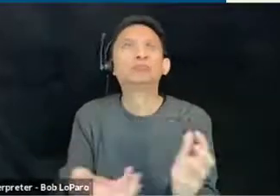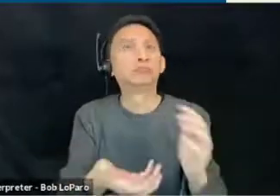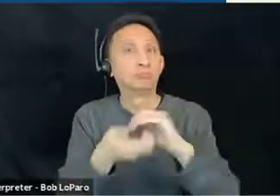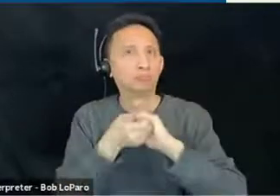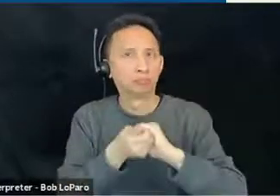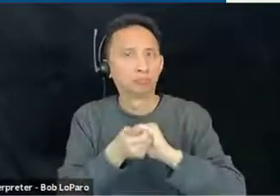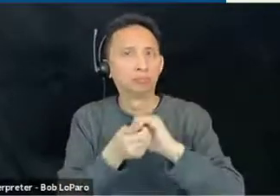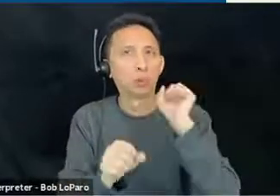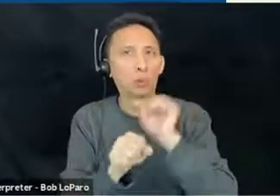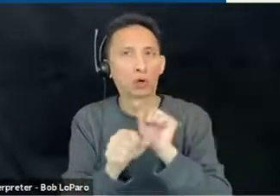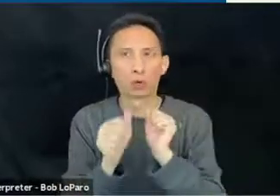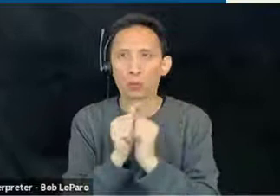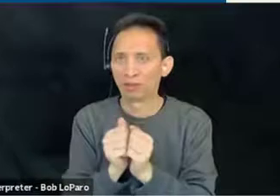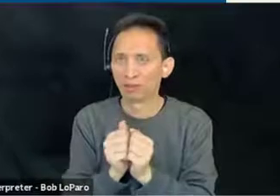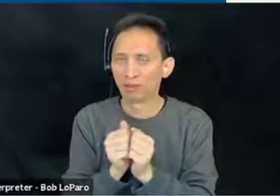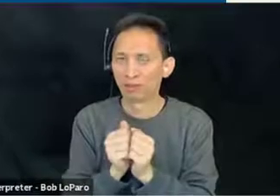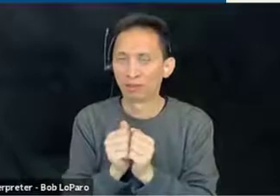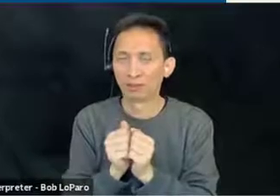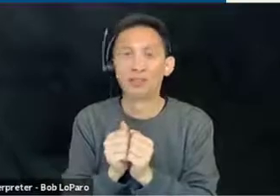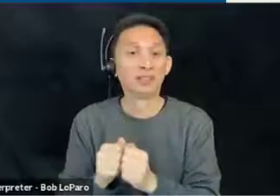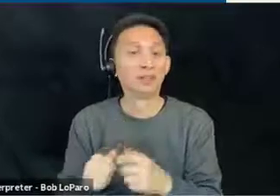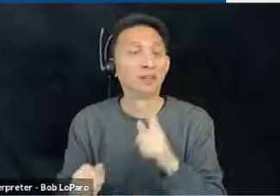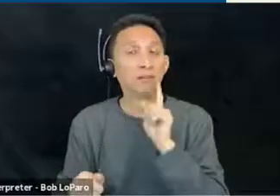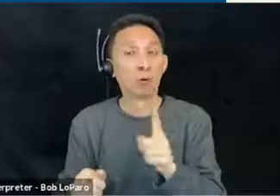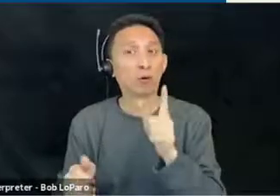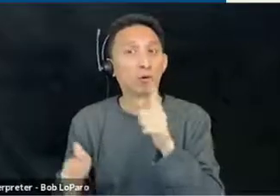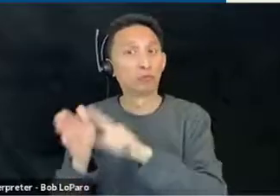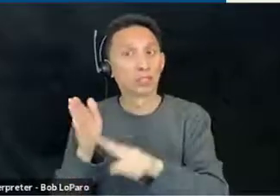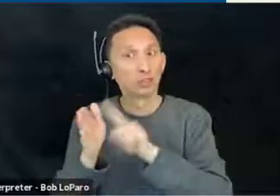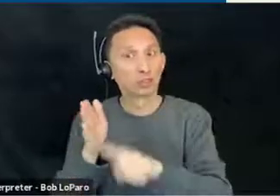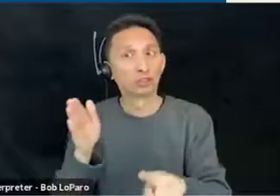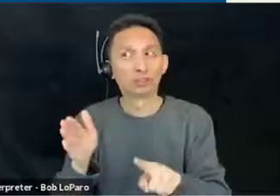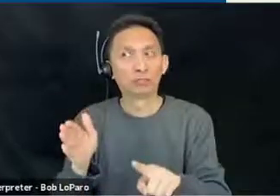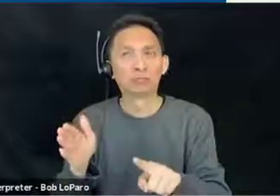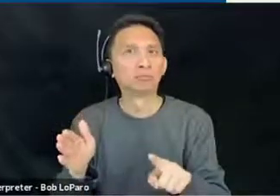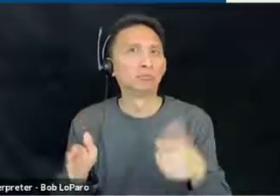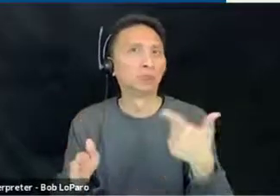so we have 21 research collaborators and institutions.